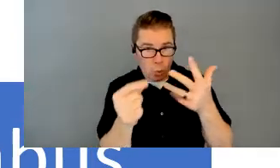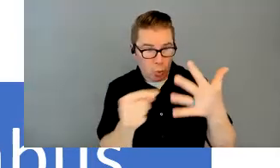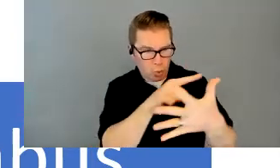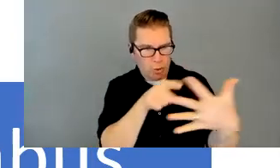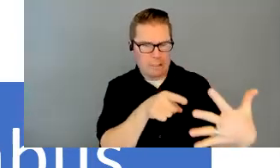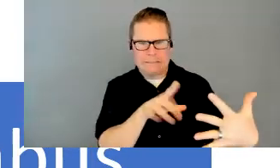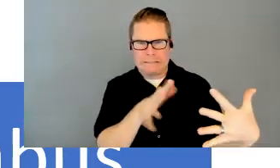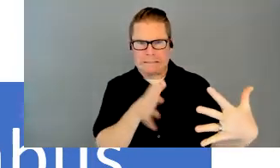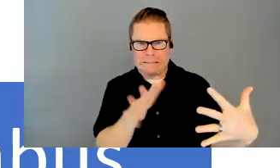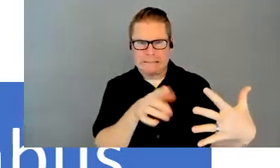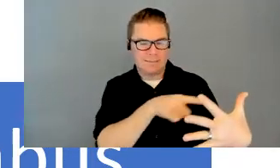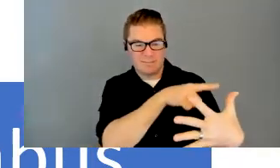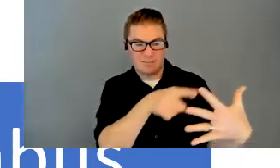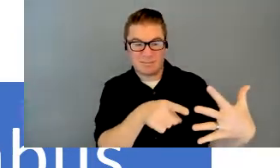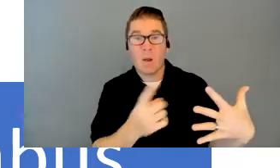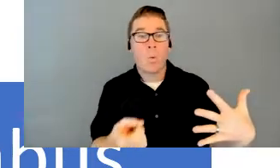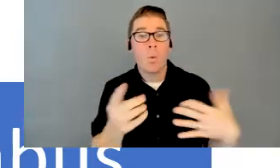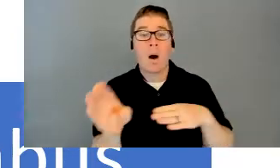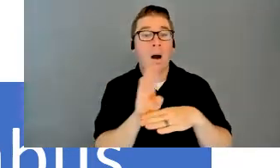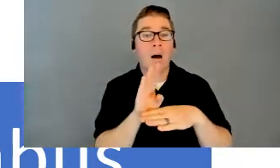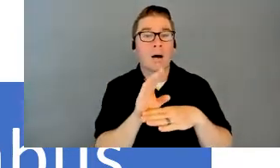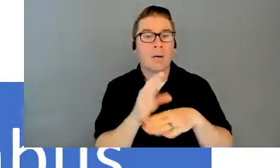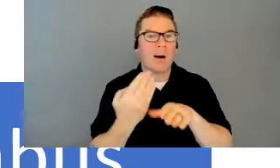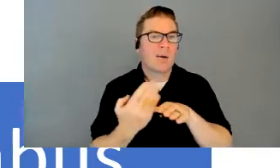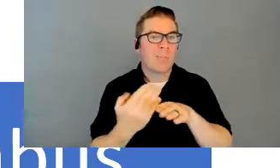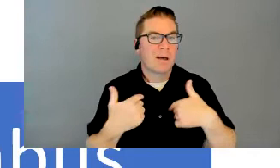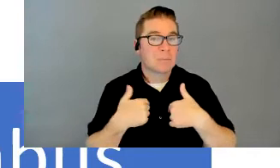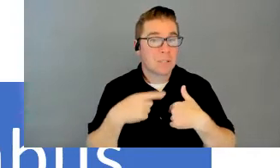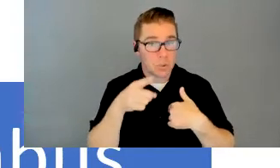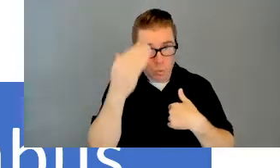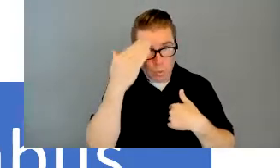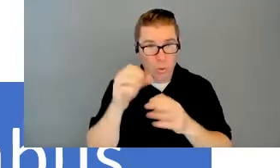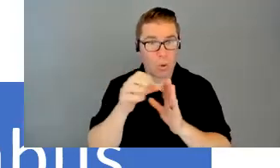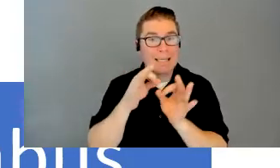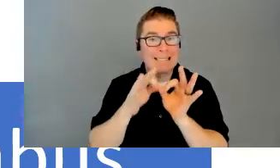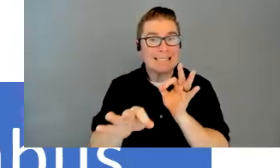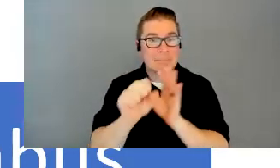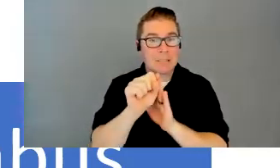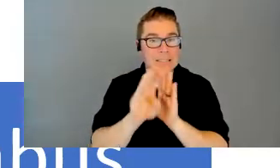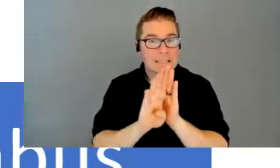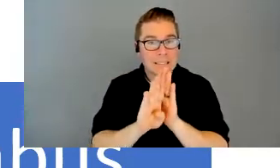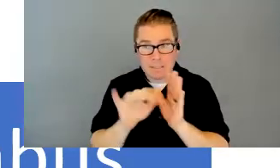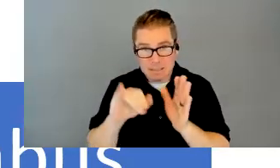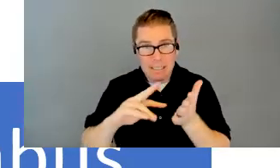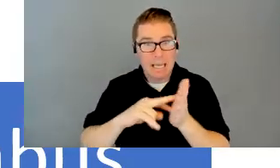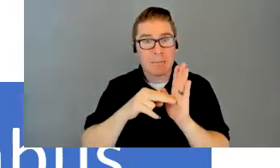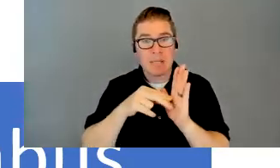I don't know if you're aware that when you use simple syllabus, that means anybody can go in and read your syllabi. Right? They are now public.